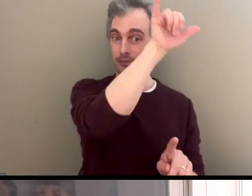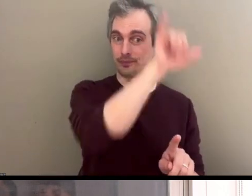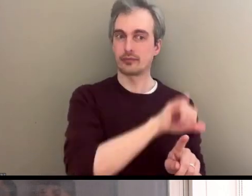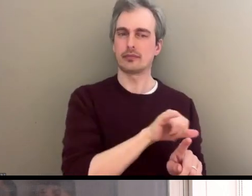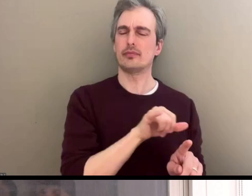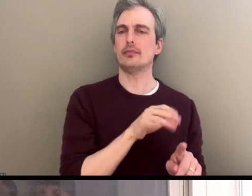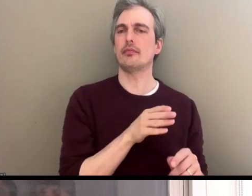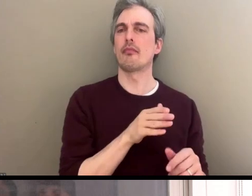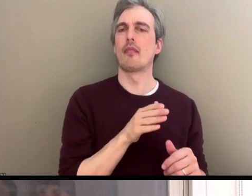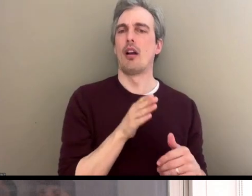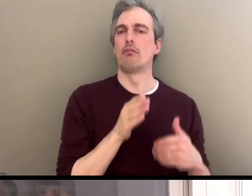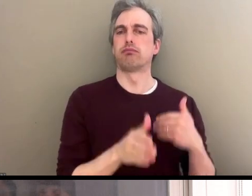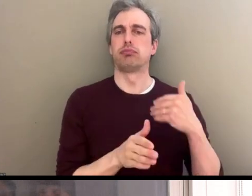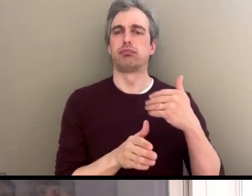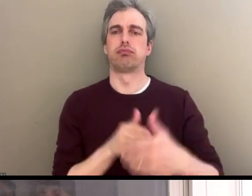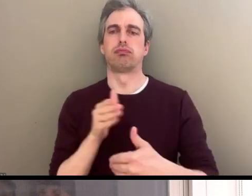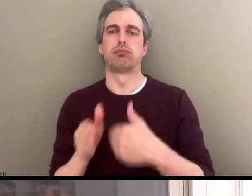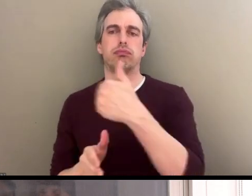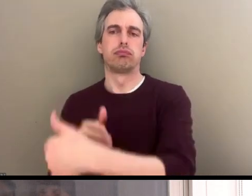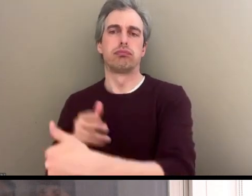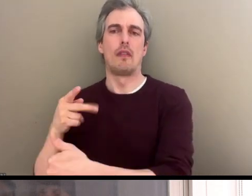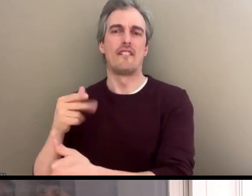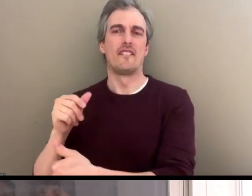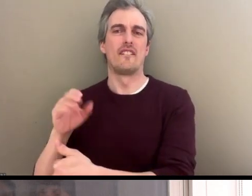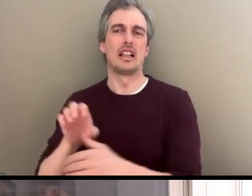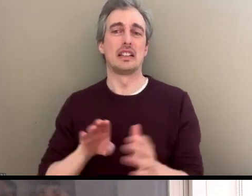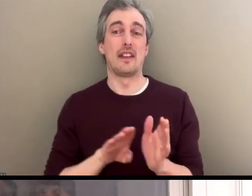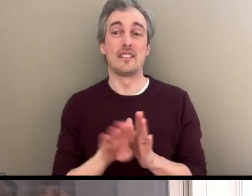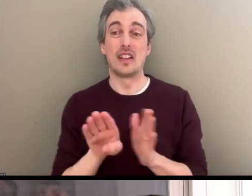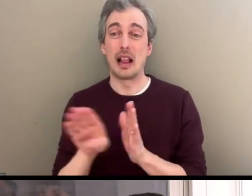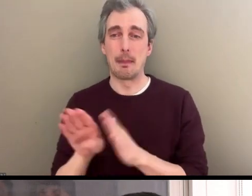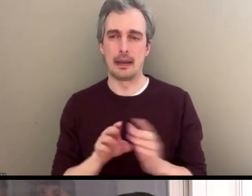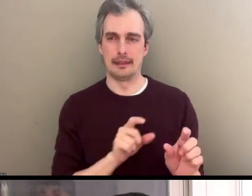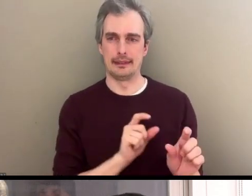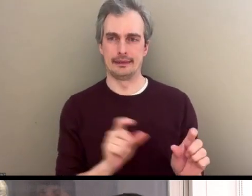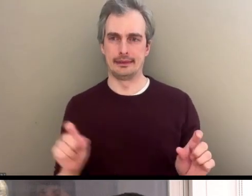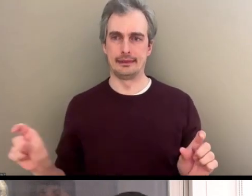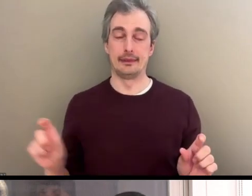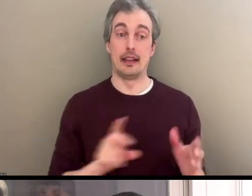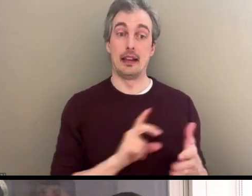There are four phases, namely design with the cost of 1x, development